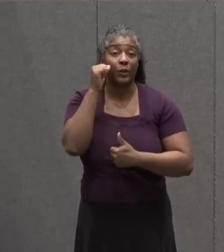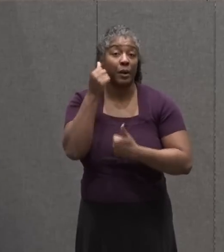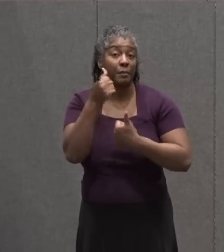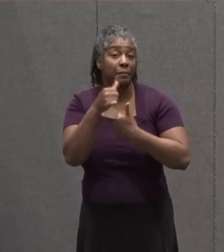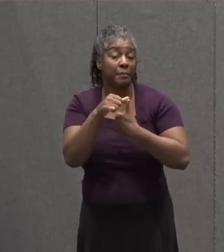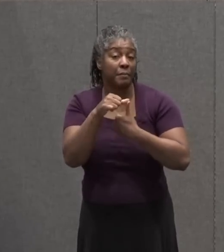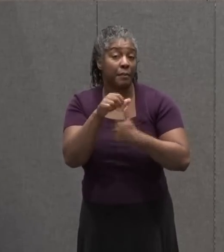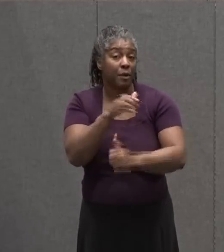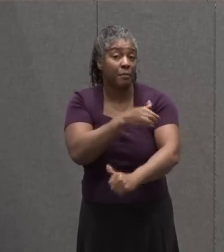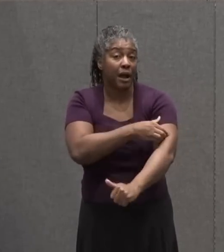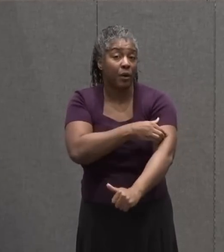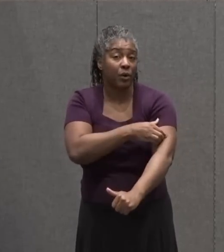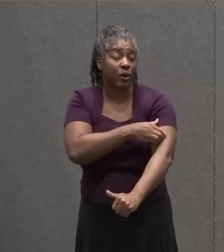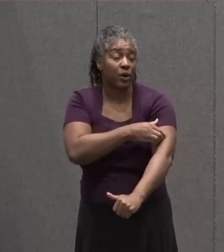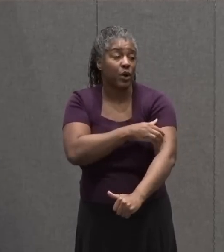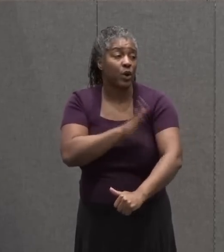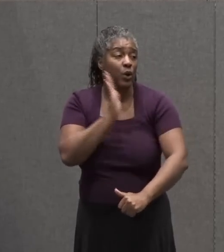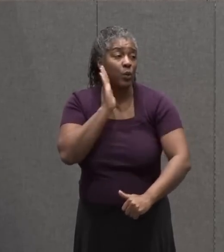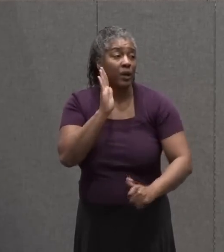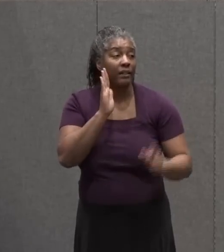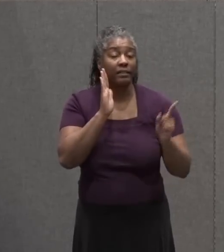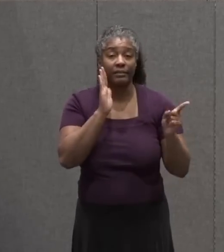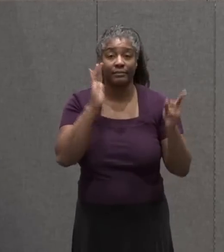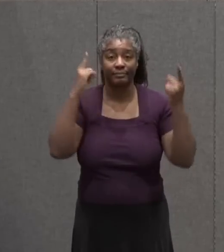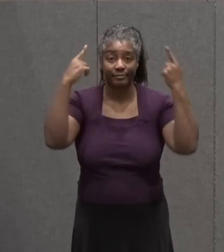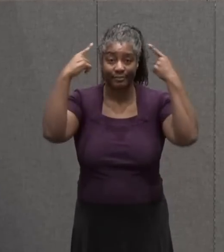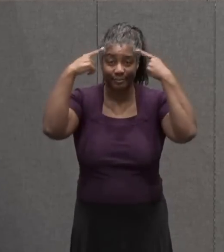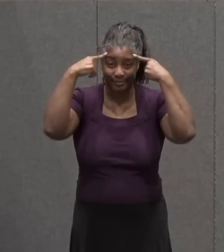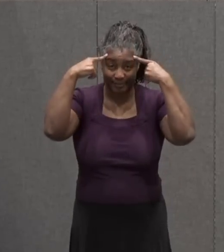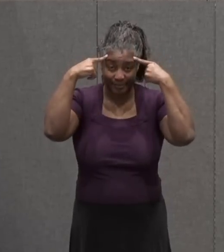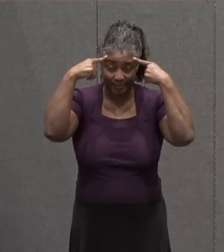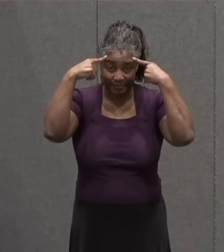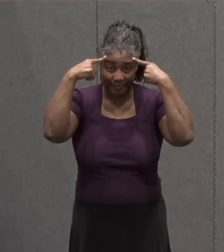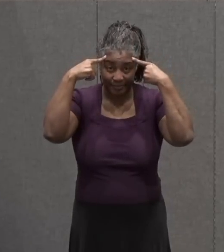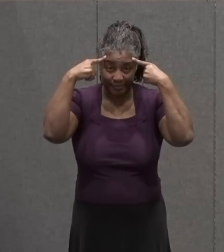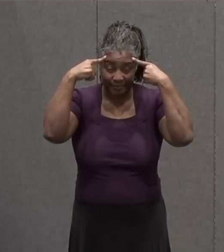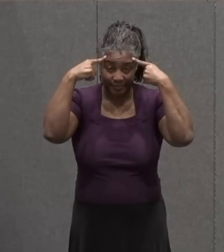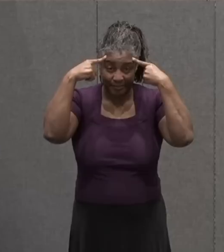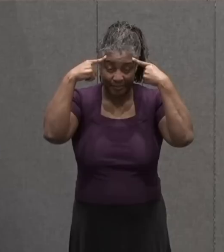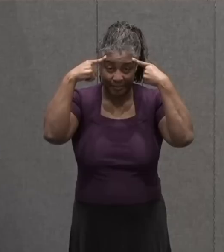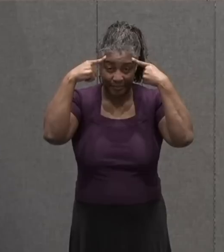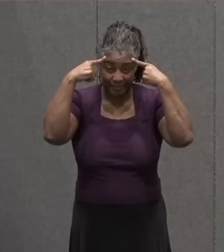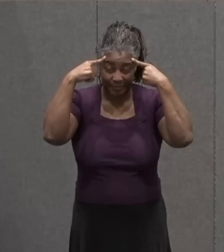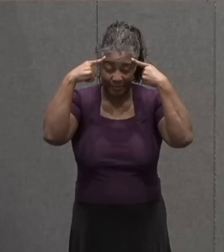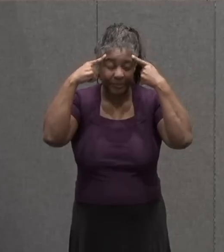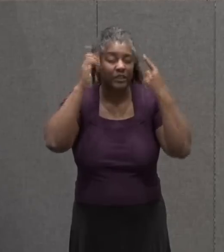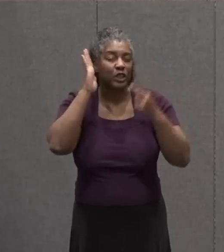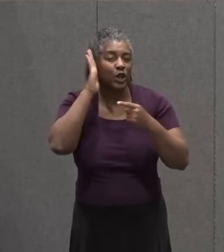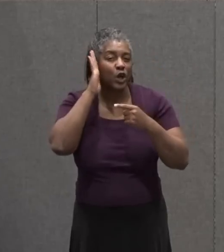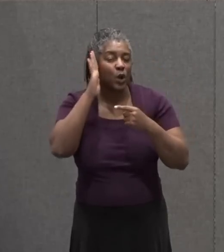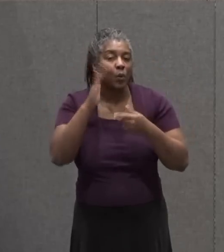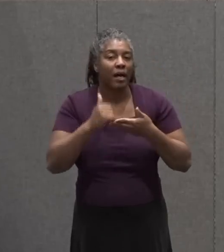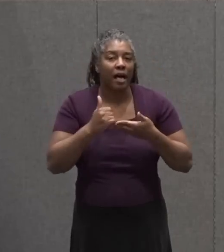from each hand to our heads like this to help us remember, remember power.